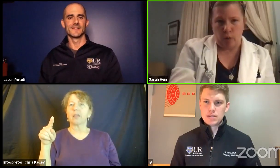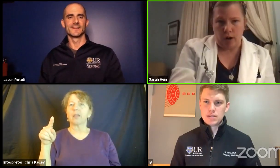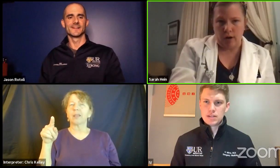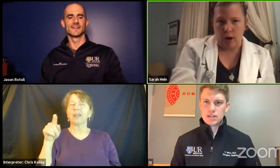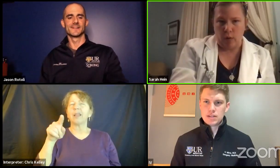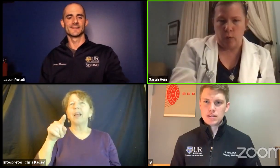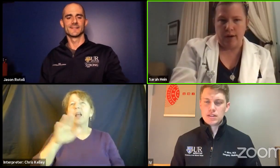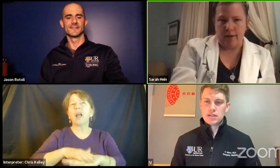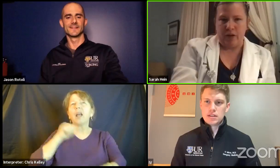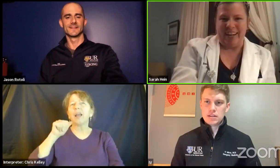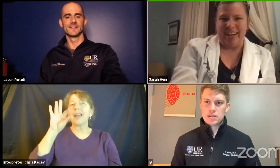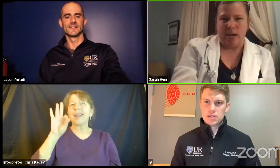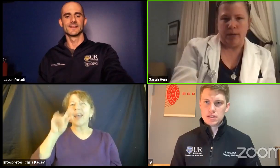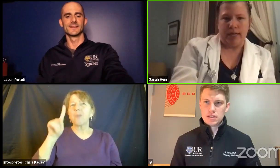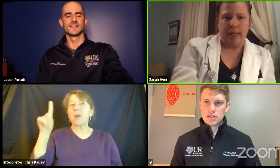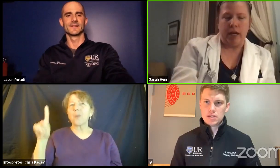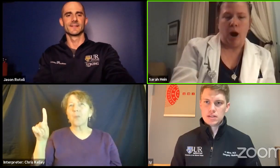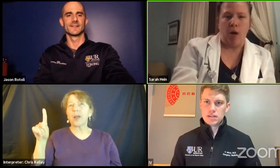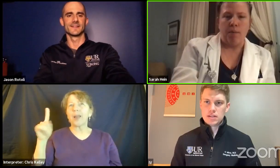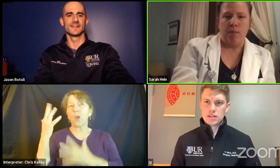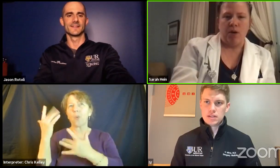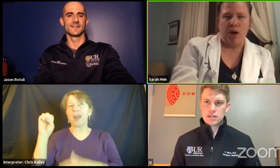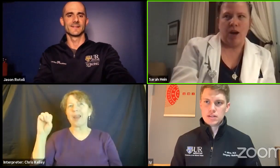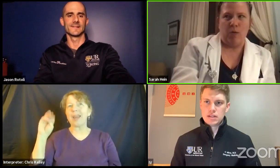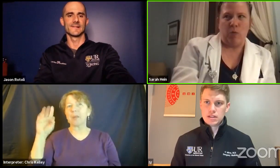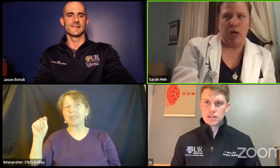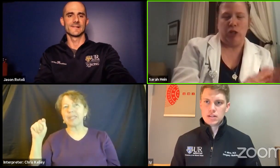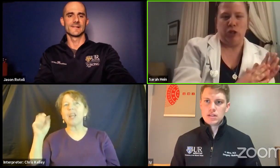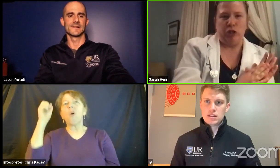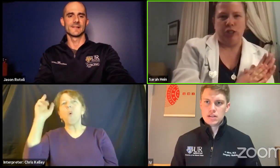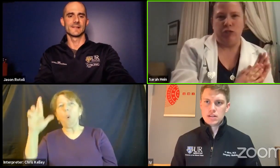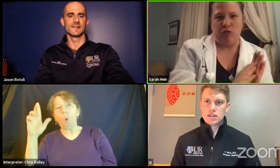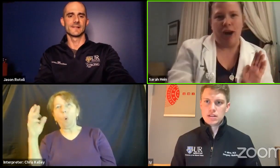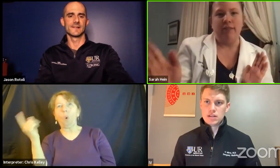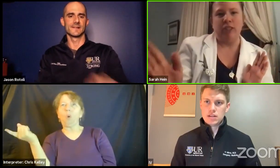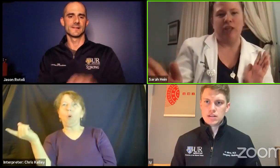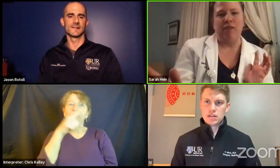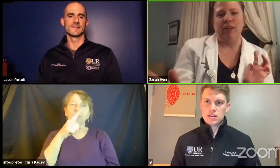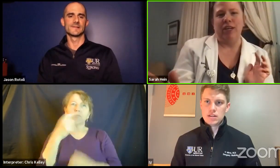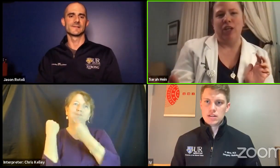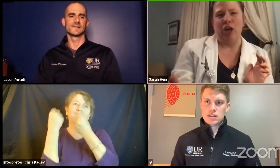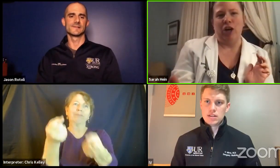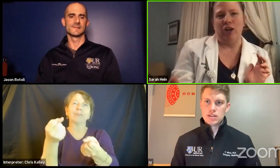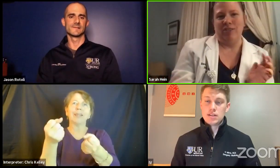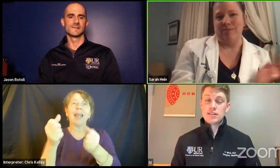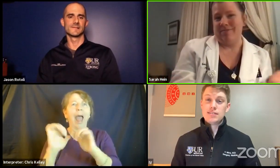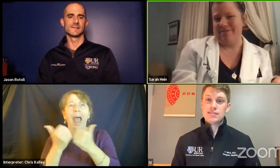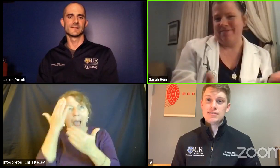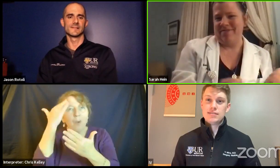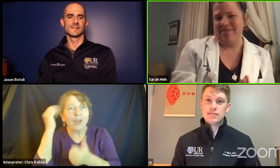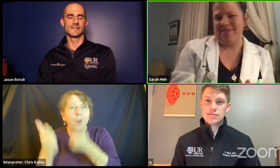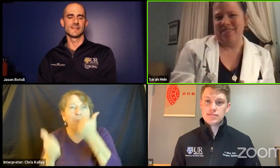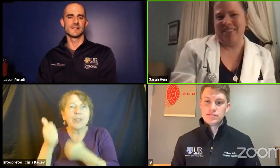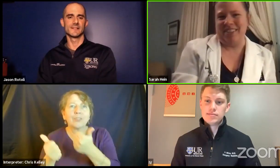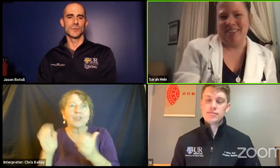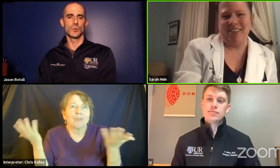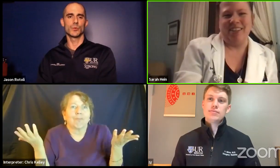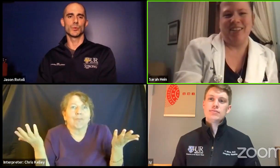Deaf interpreters and certified Deaf interpreters which means they'll have a hearing interpreter and a Deaf